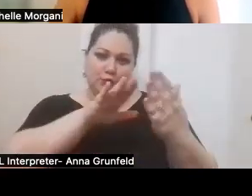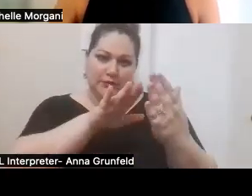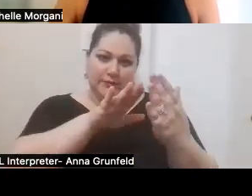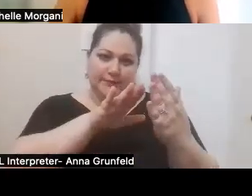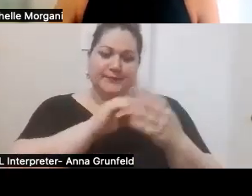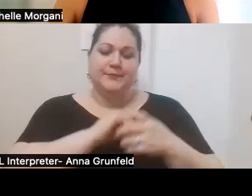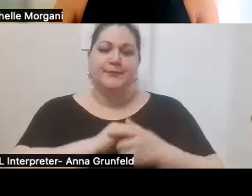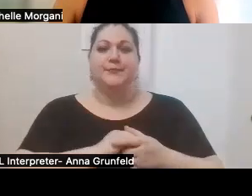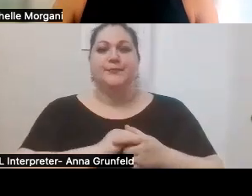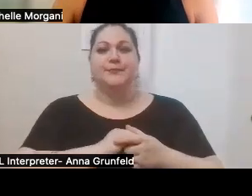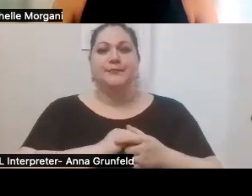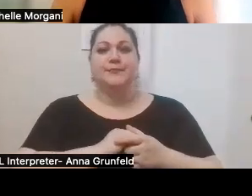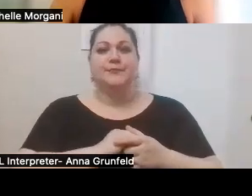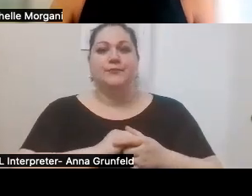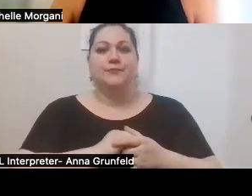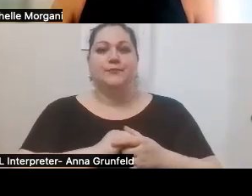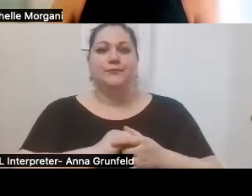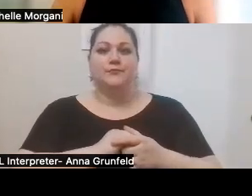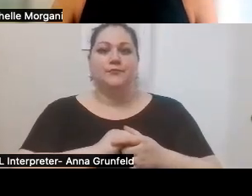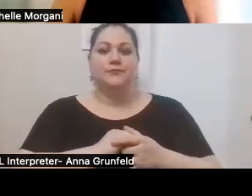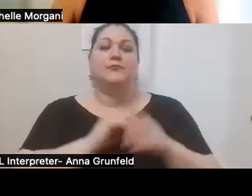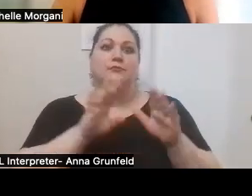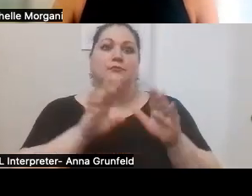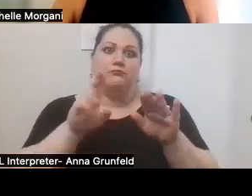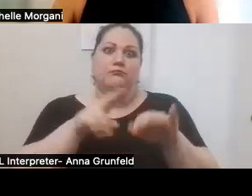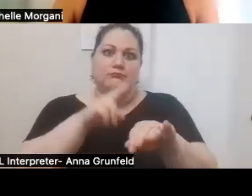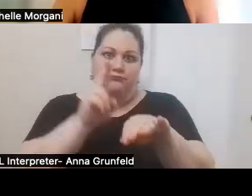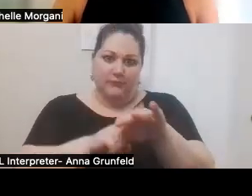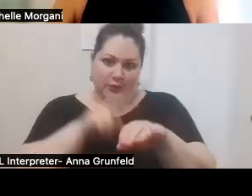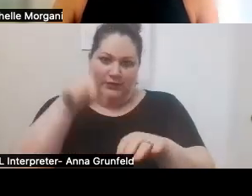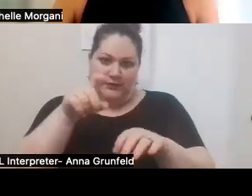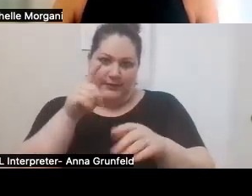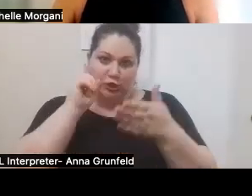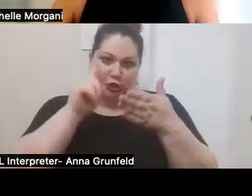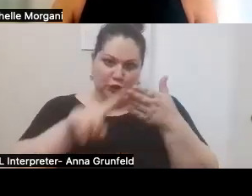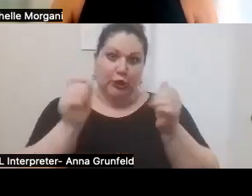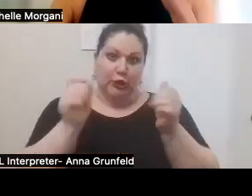It's necessary to of course check with the supervisor that this accommodation is even possible.